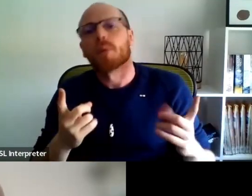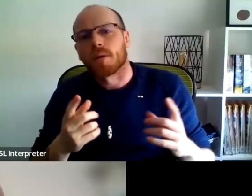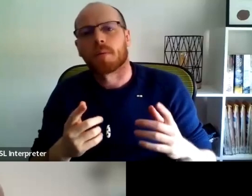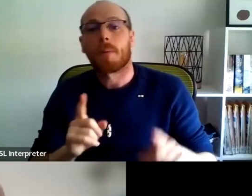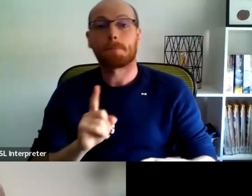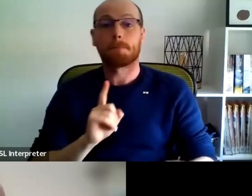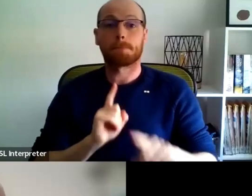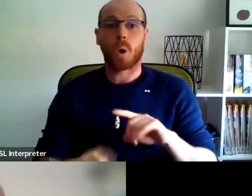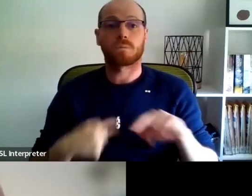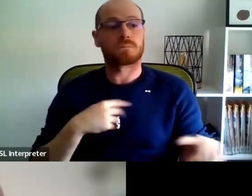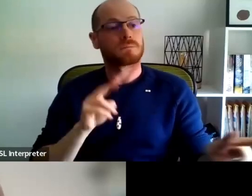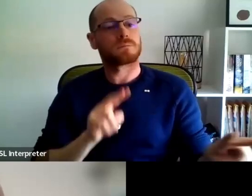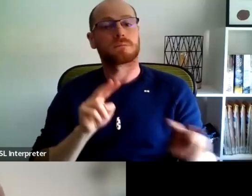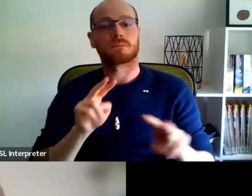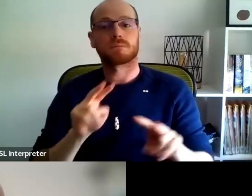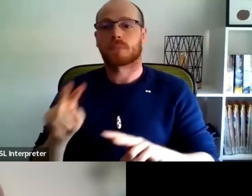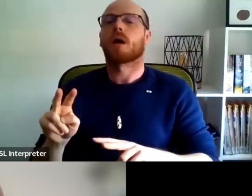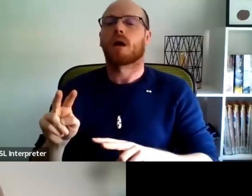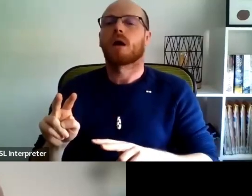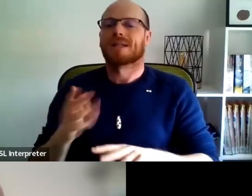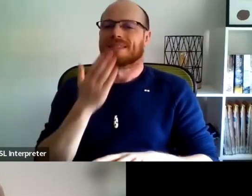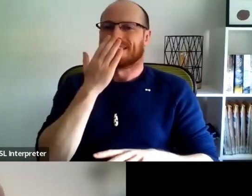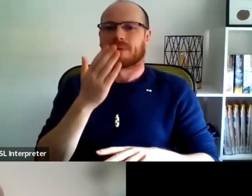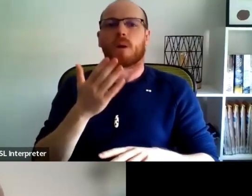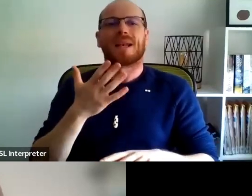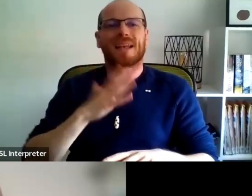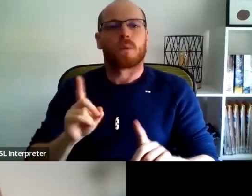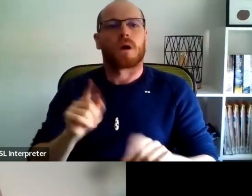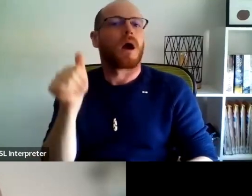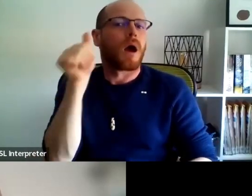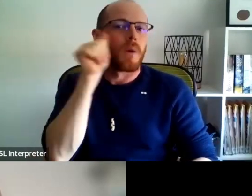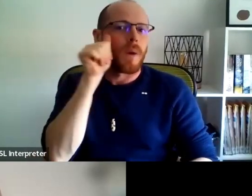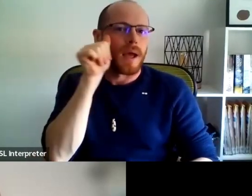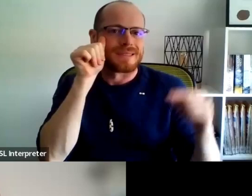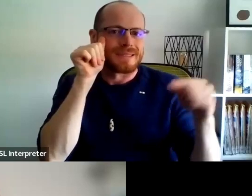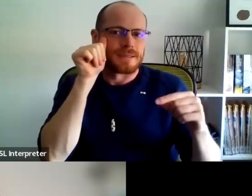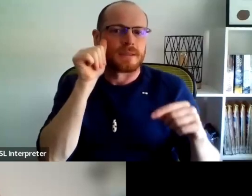seeing as a theme is that it's about having an awareness so really being able to digest